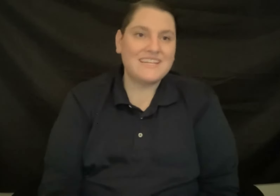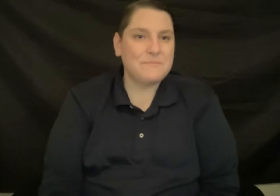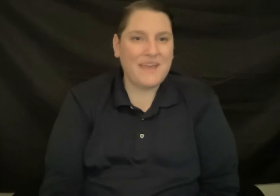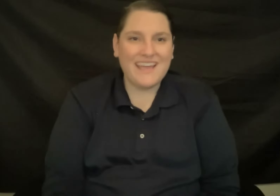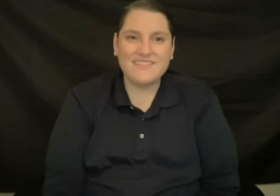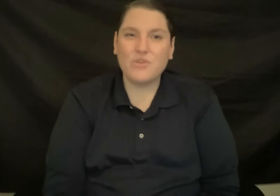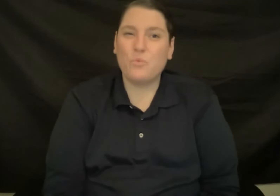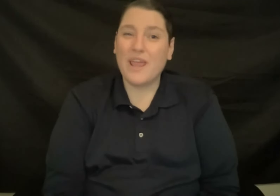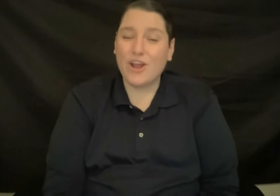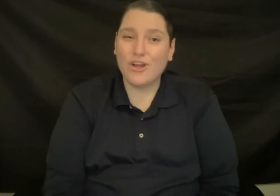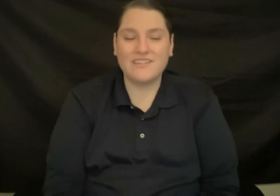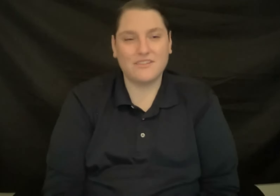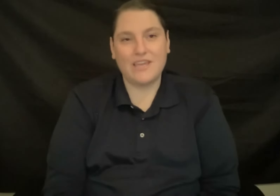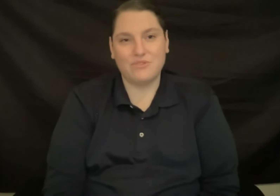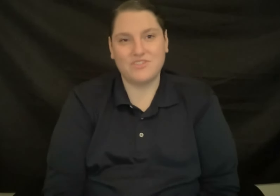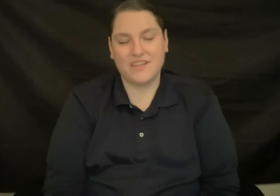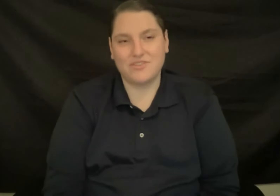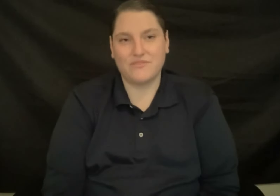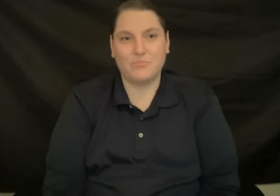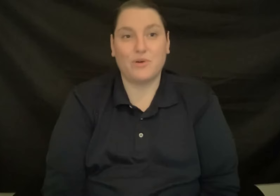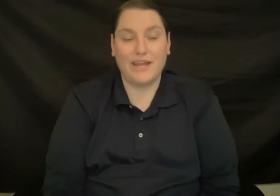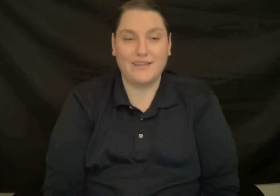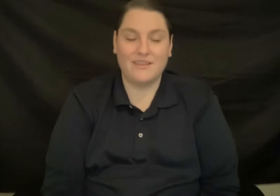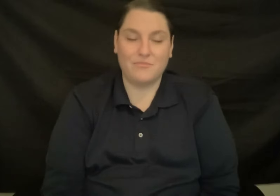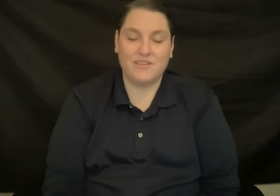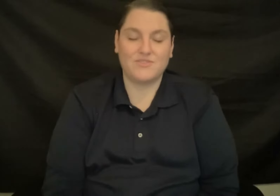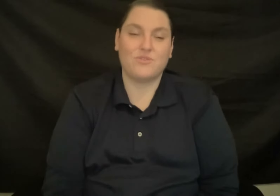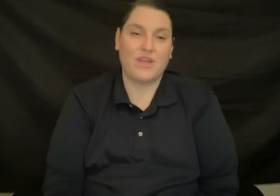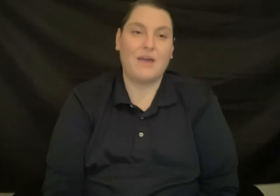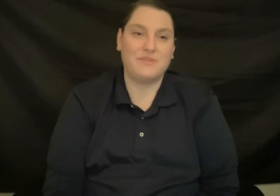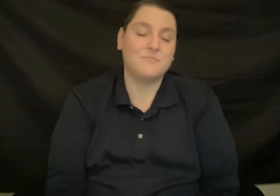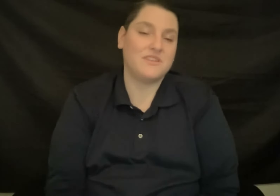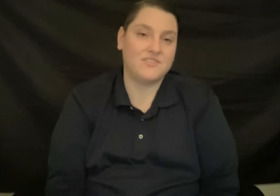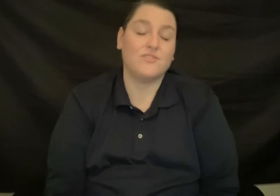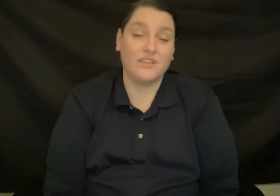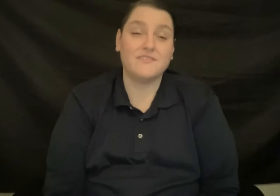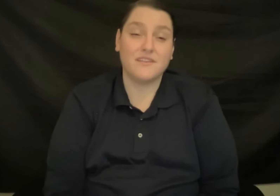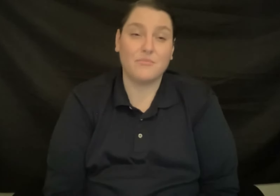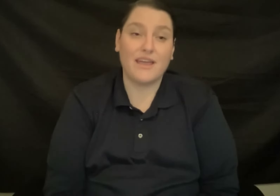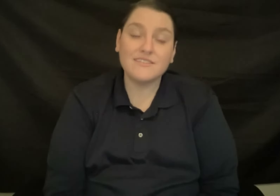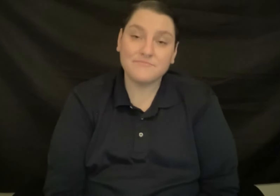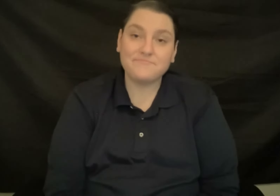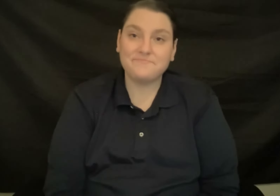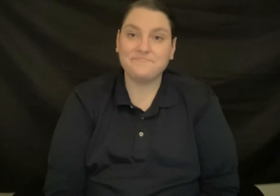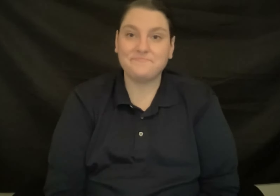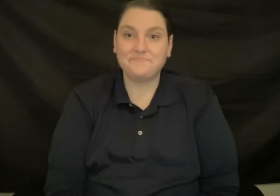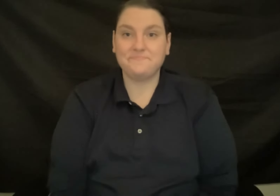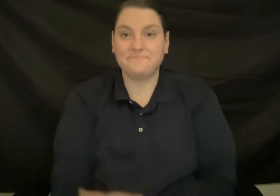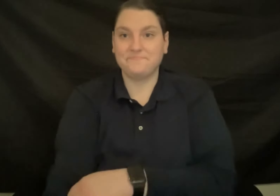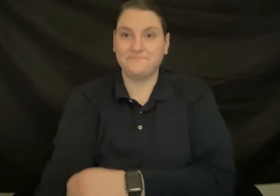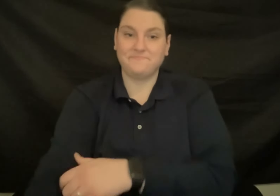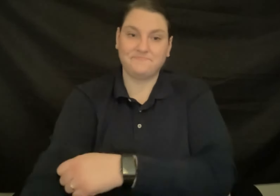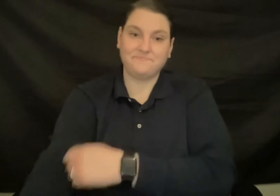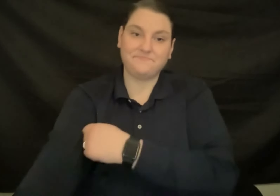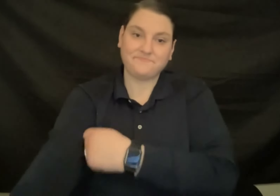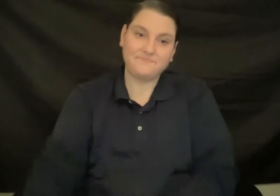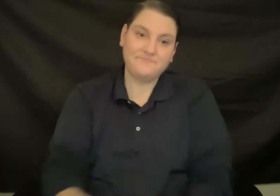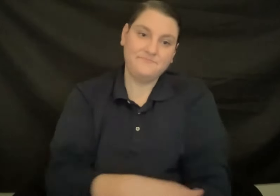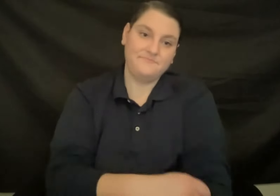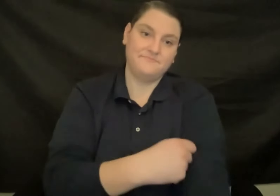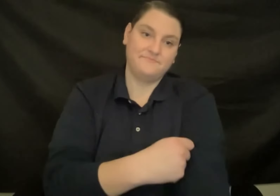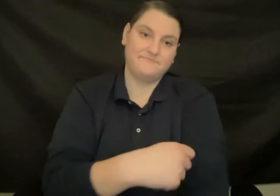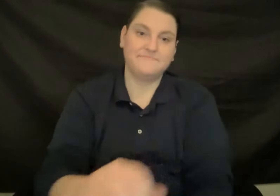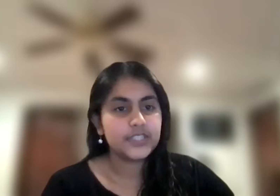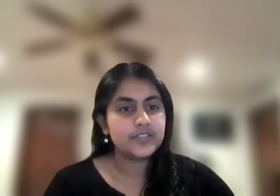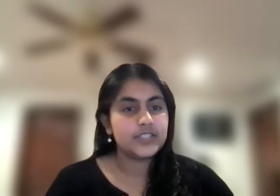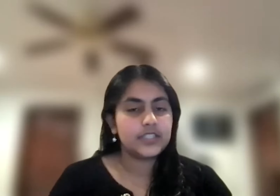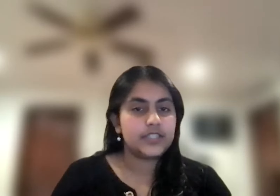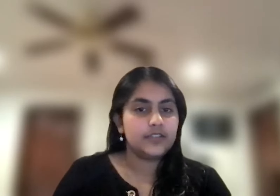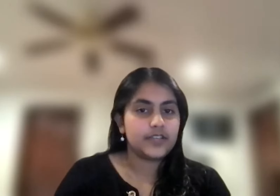And they'll be confused that whoever it is didn't understand what they actually said was I'm going home.